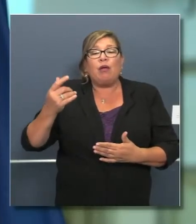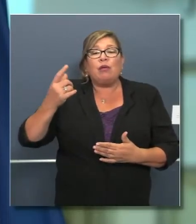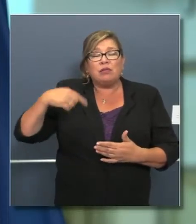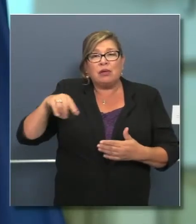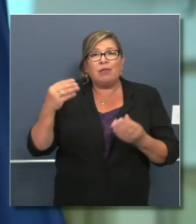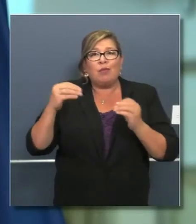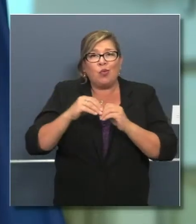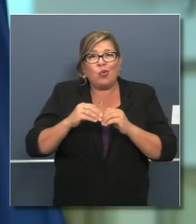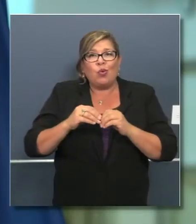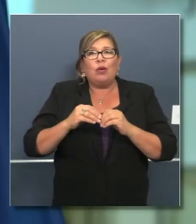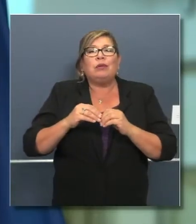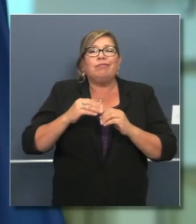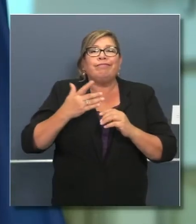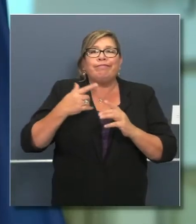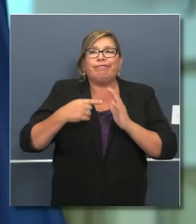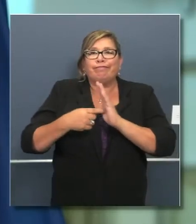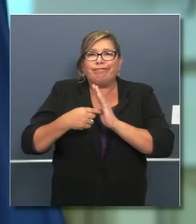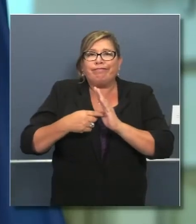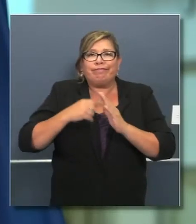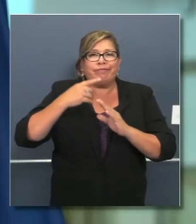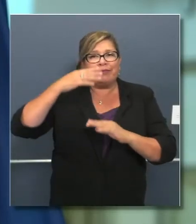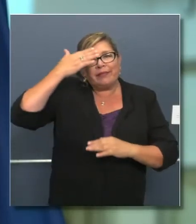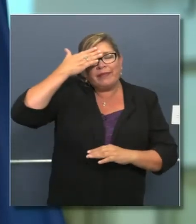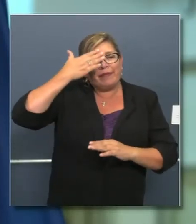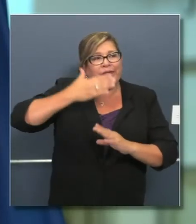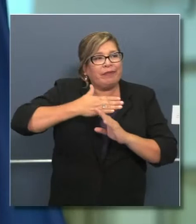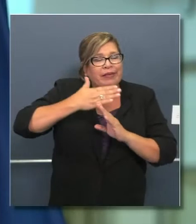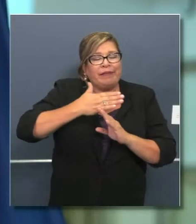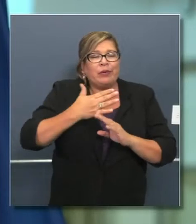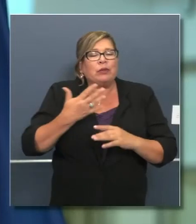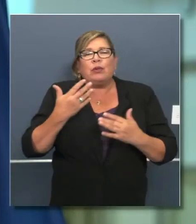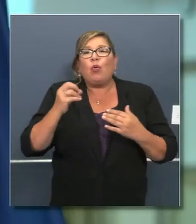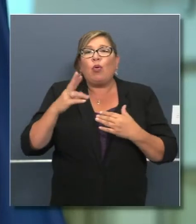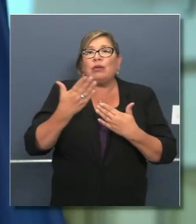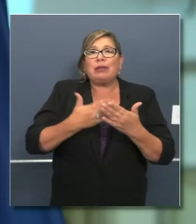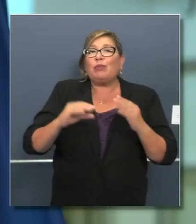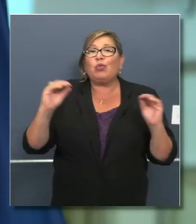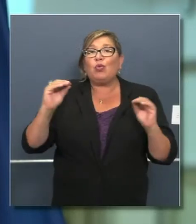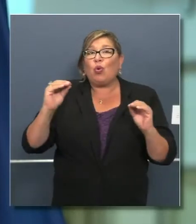are developing symptoms those that are getting tested with no symptoms all that information